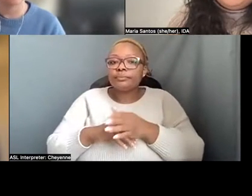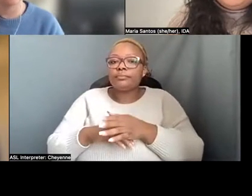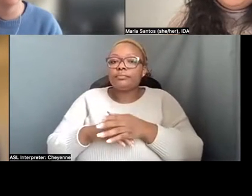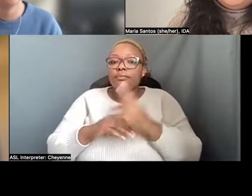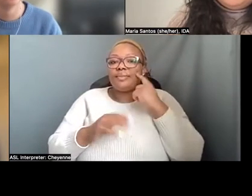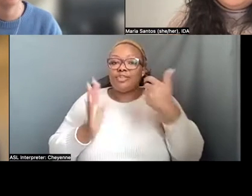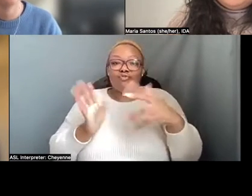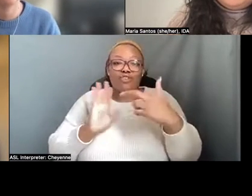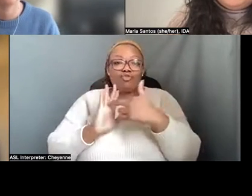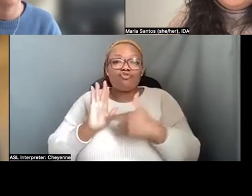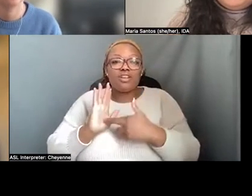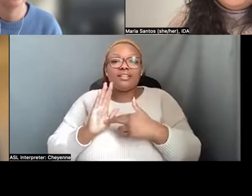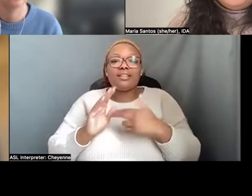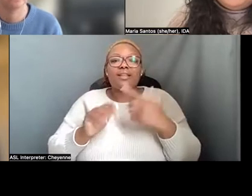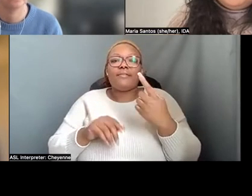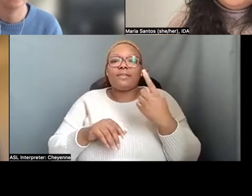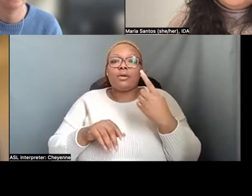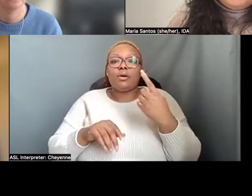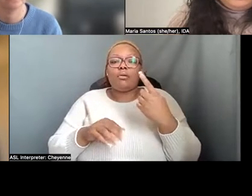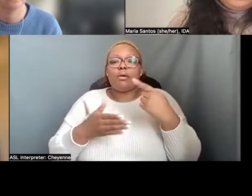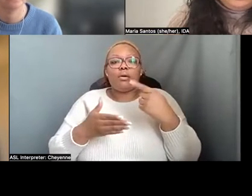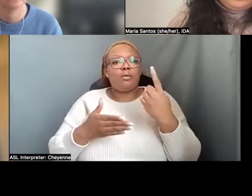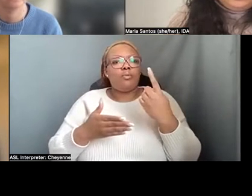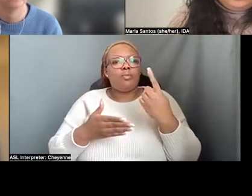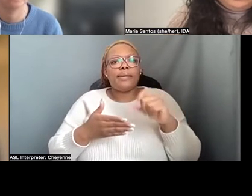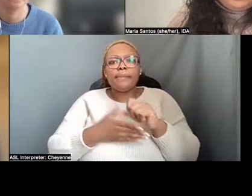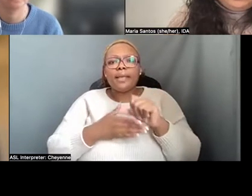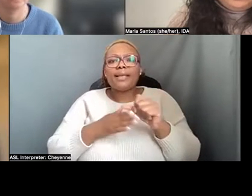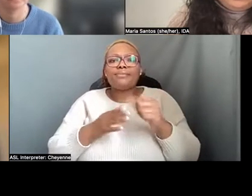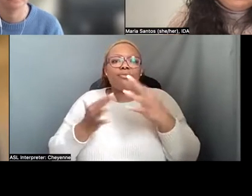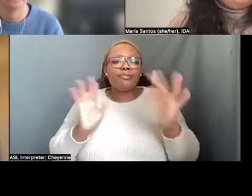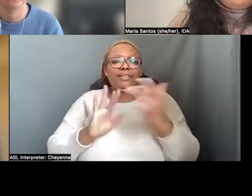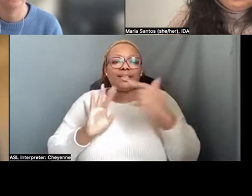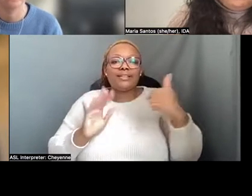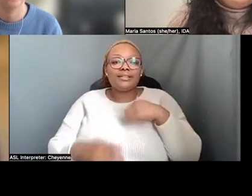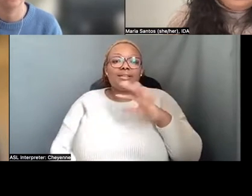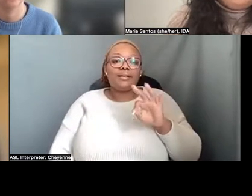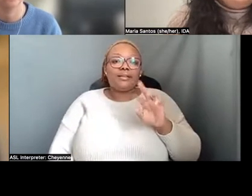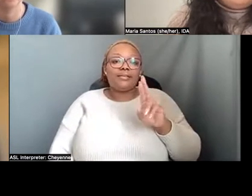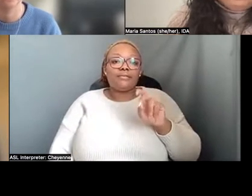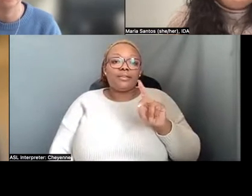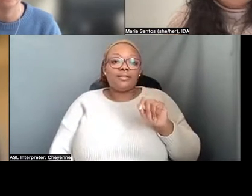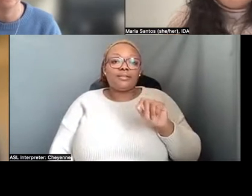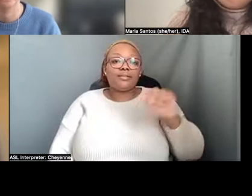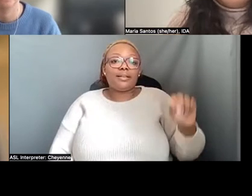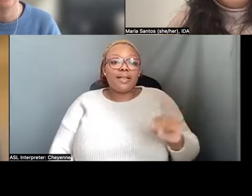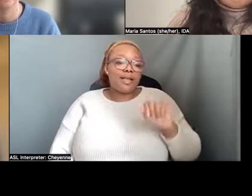But also just feel free to reach out to us again at funds@documentary.org if you have any specific